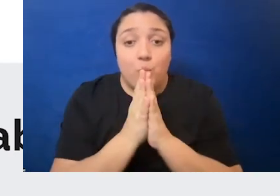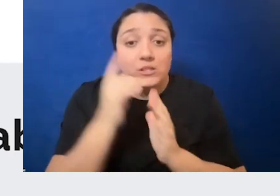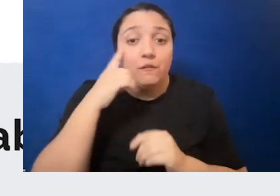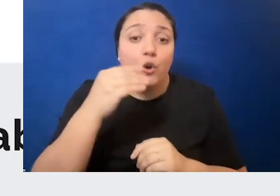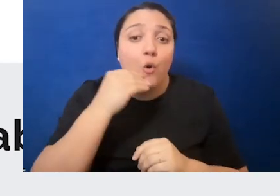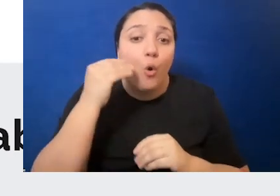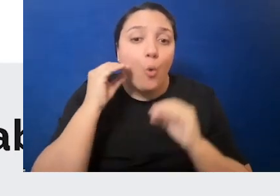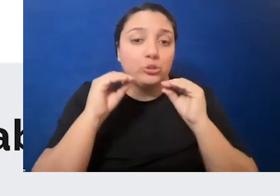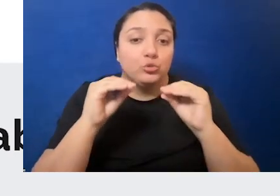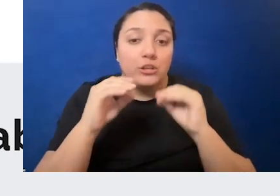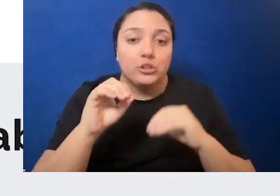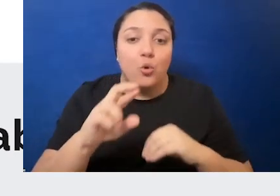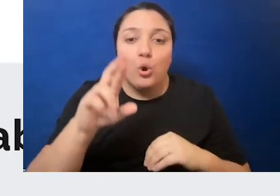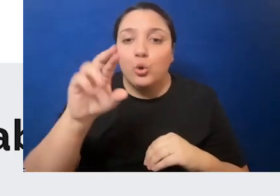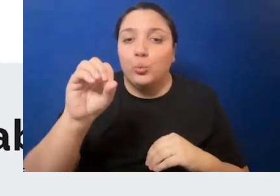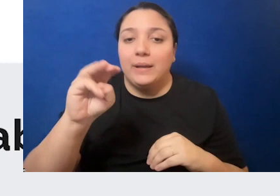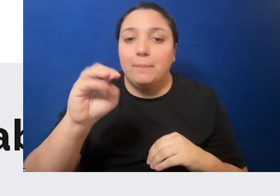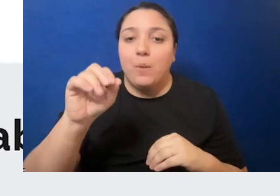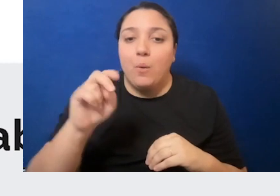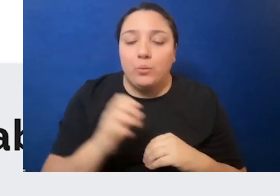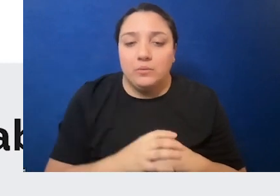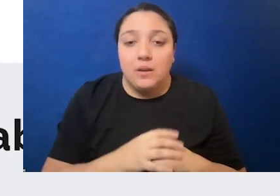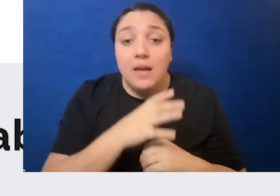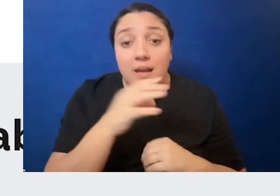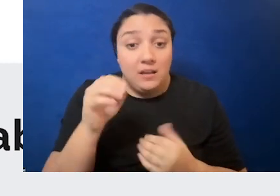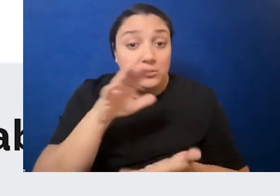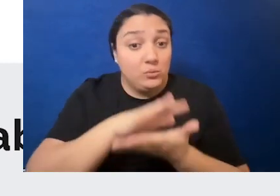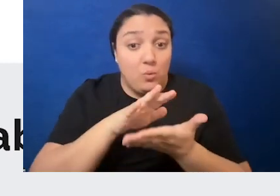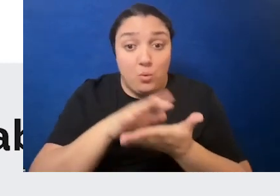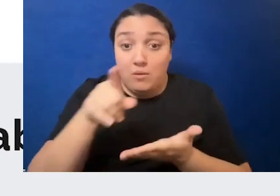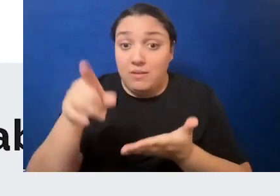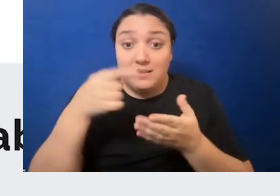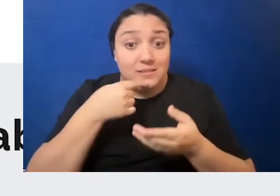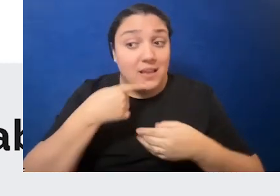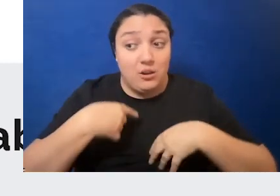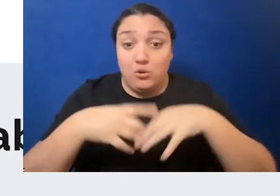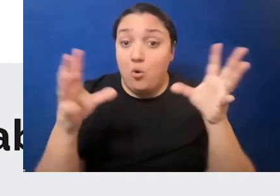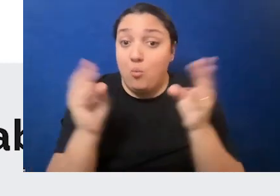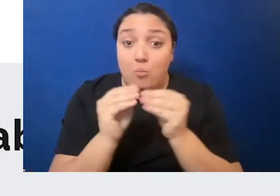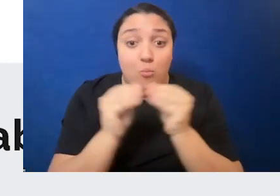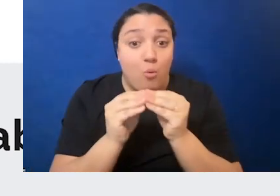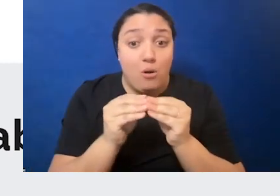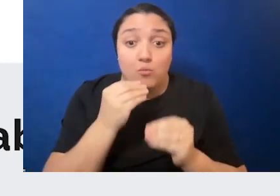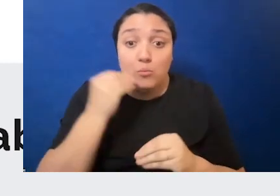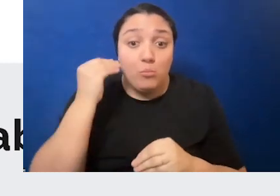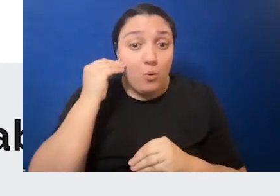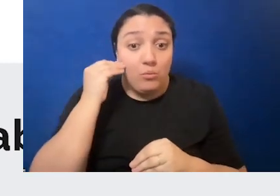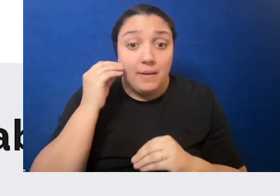WE HAVE A LOT OF REQUESTS FOR HOME INSTRUCTION OR REMOTE. THE SCHOOLS HAVE GONE TO NO REMOTE. WE ARE NOT DOING REMOTE.